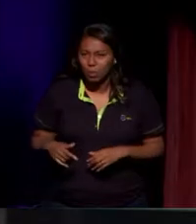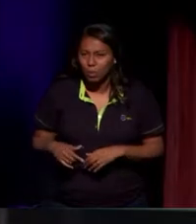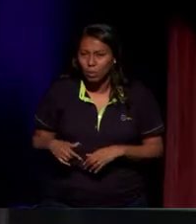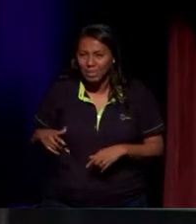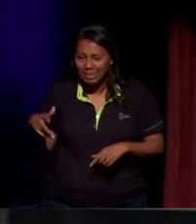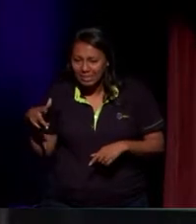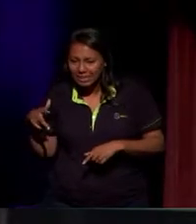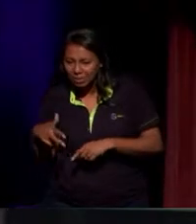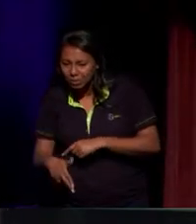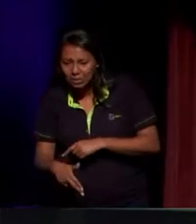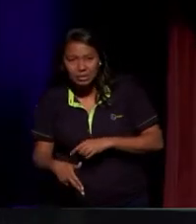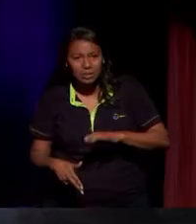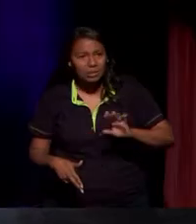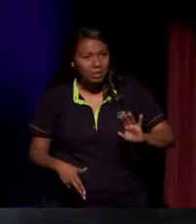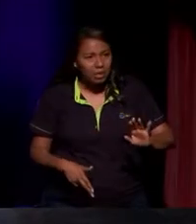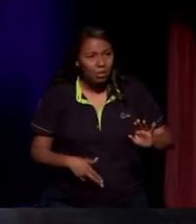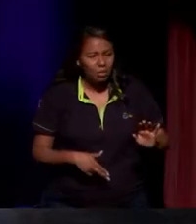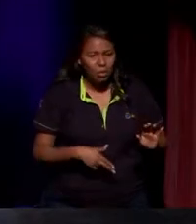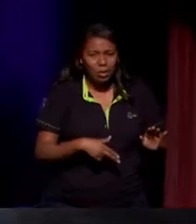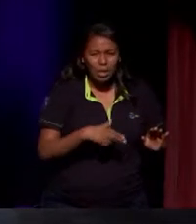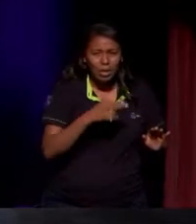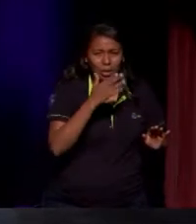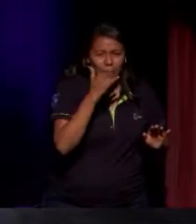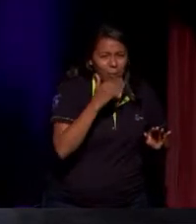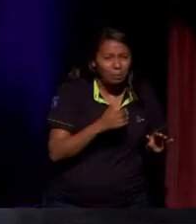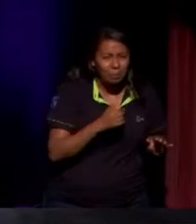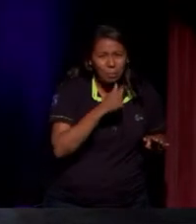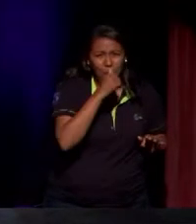which threaten the lives of women, which is a direct consequence